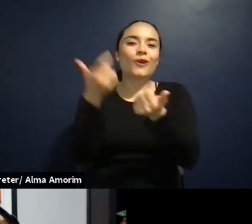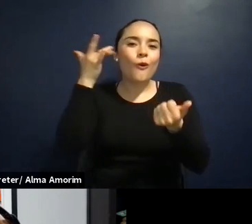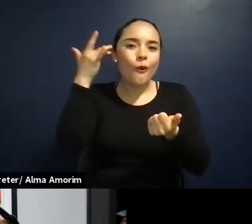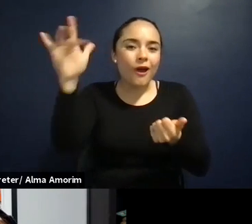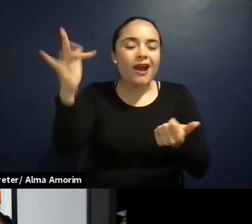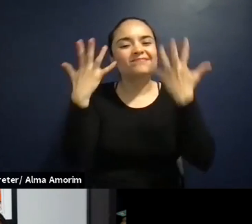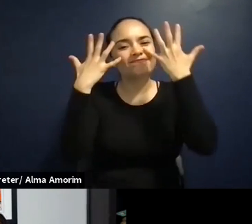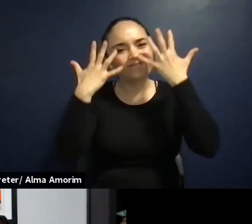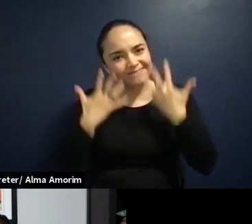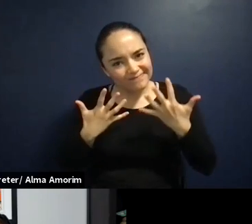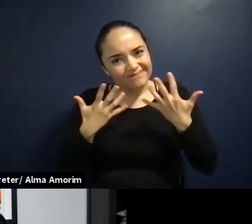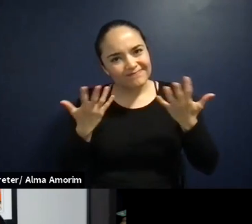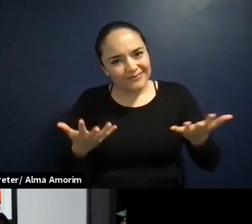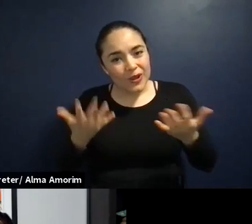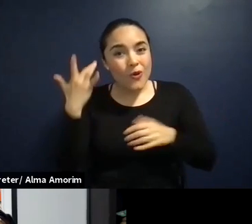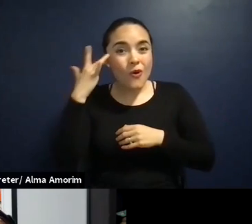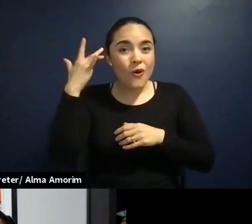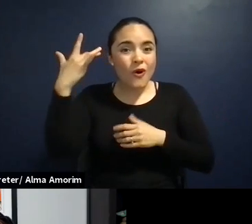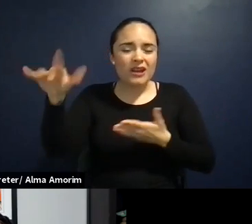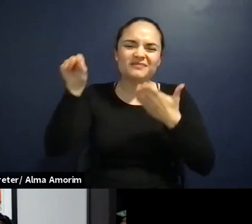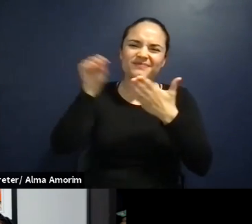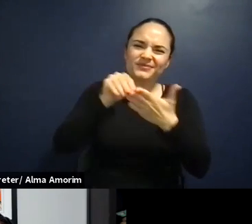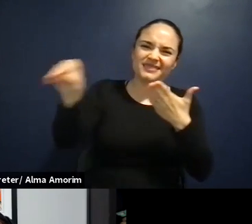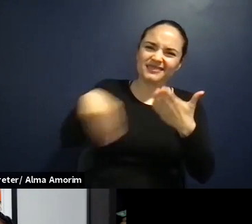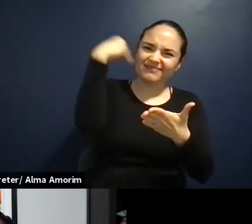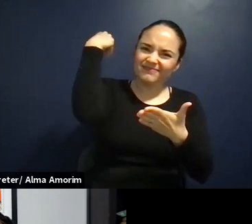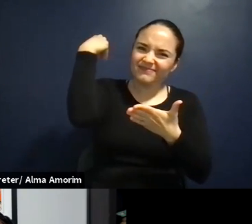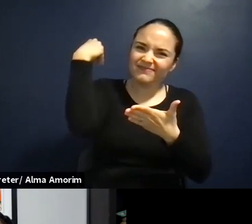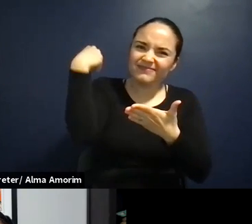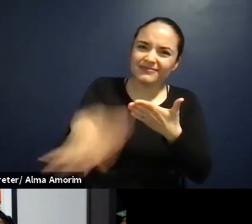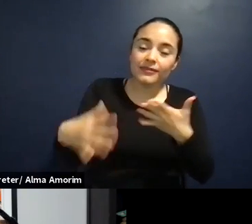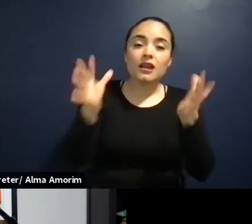That's what we make jewelry out of, because again, it's very easy, it's malleable, it's very easy to --